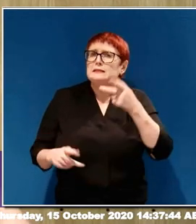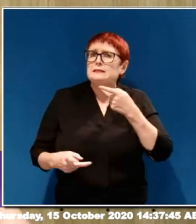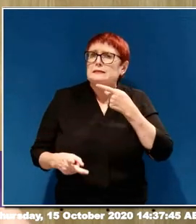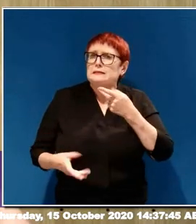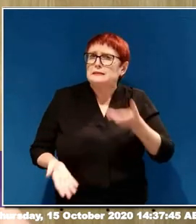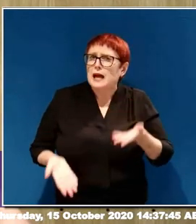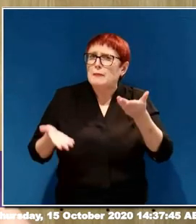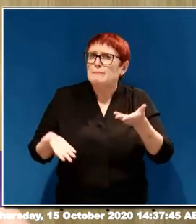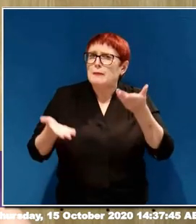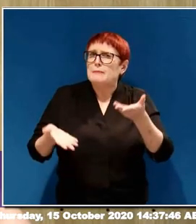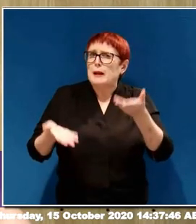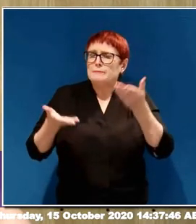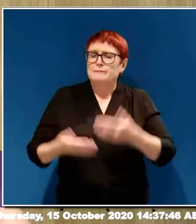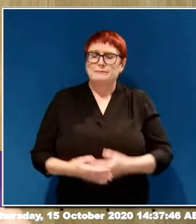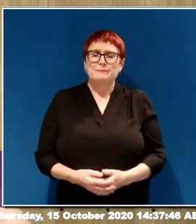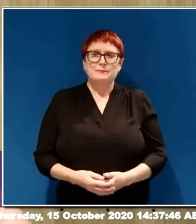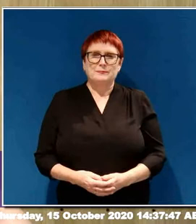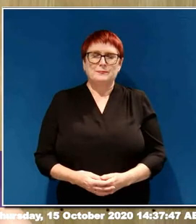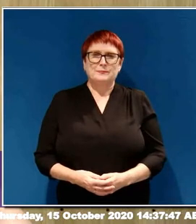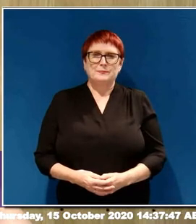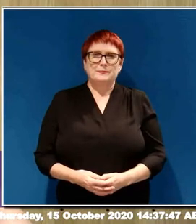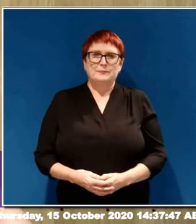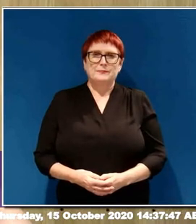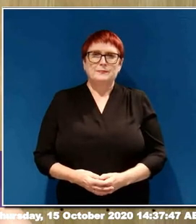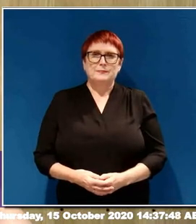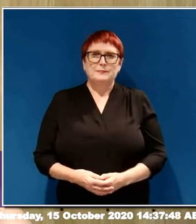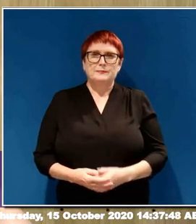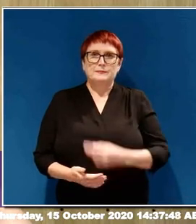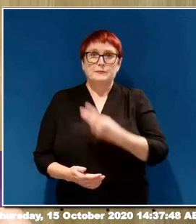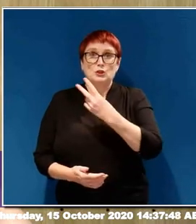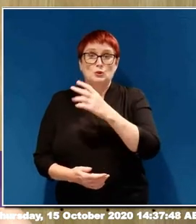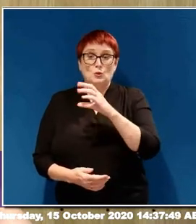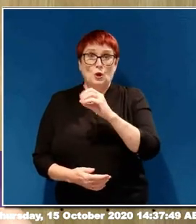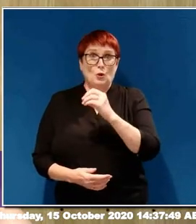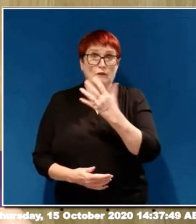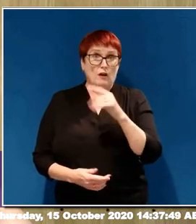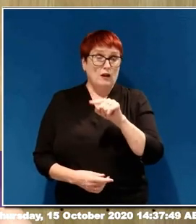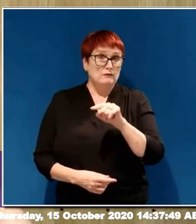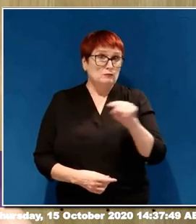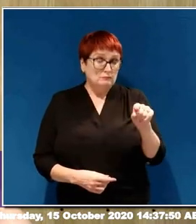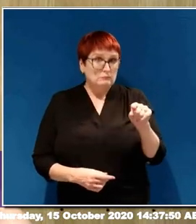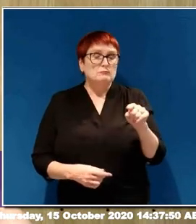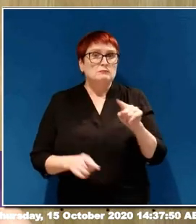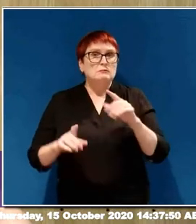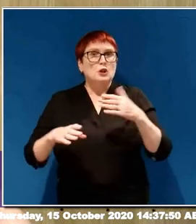From 2005 you worked for Child Youth Mental Health Service in Townsville? Yes.